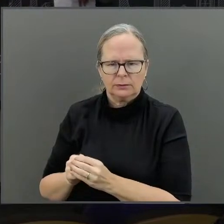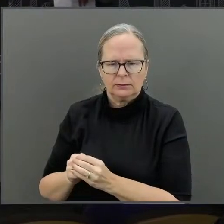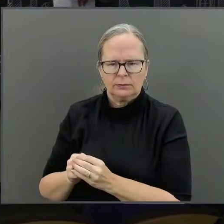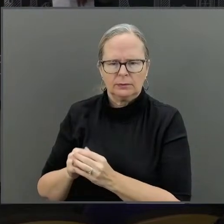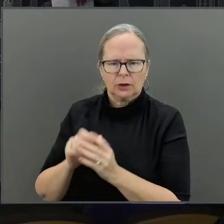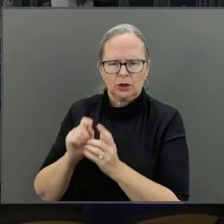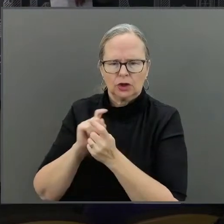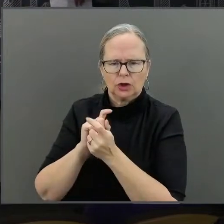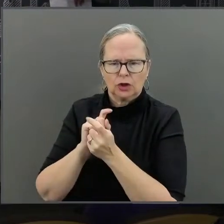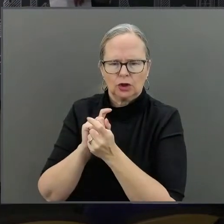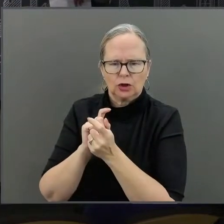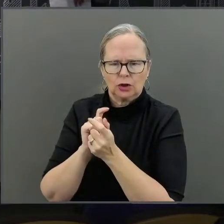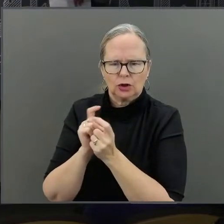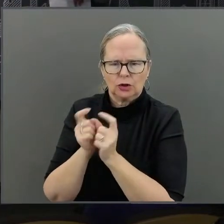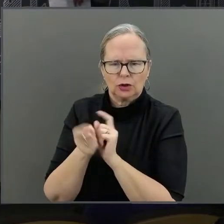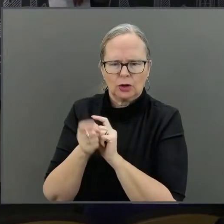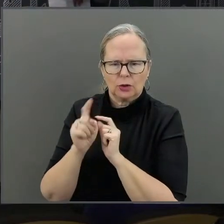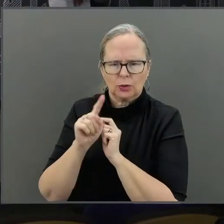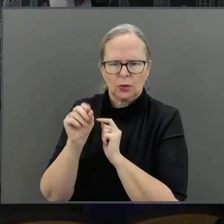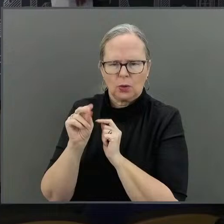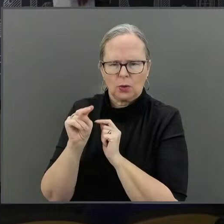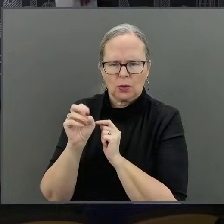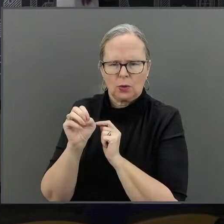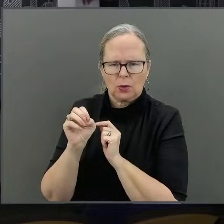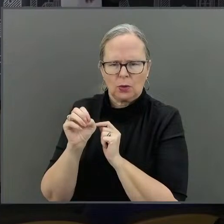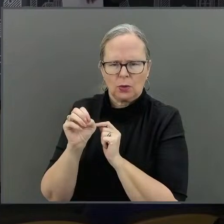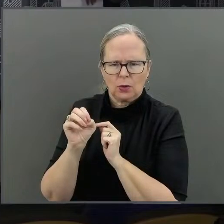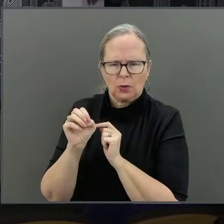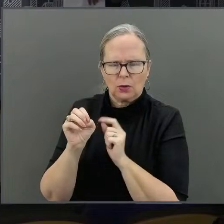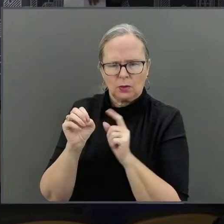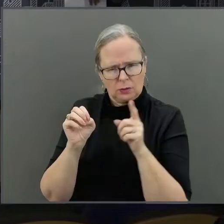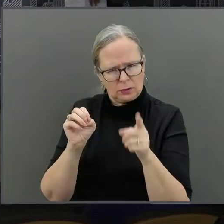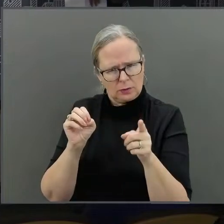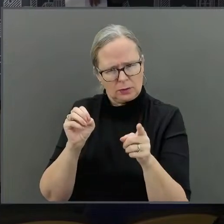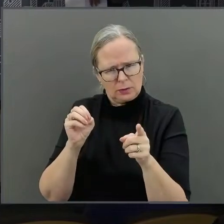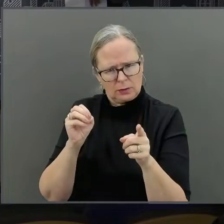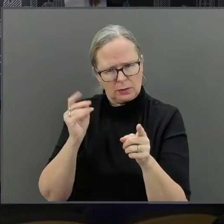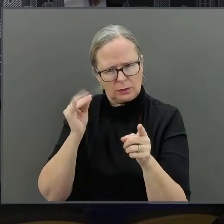of these older neighborhoods I know I live in Bonas there's a lot of Redevelopment going on